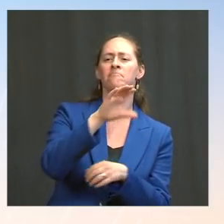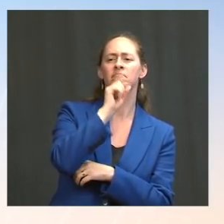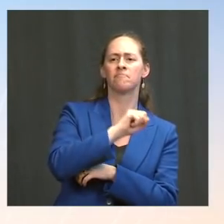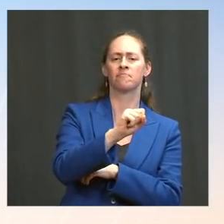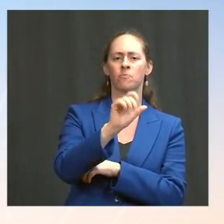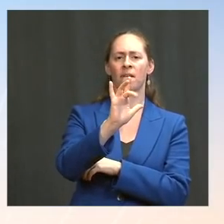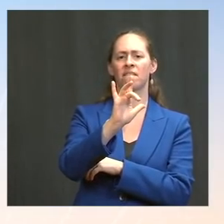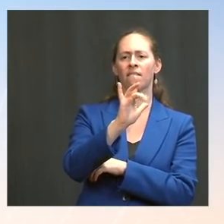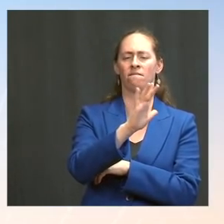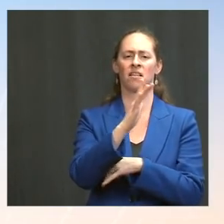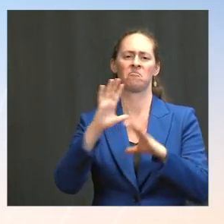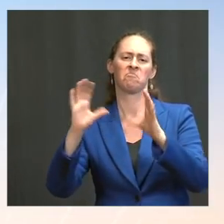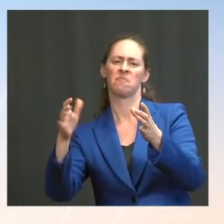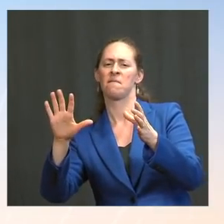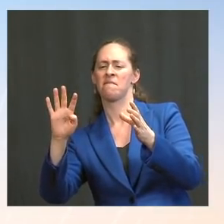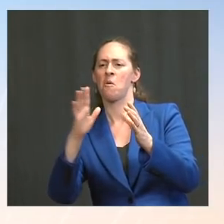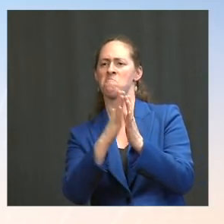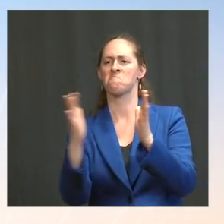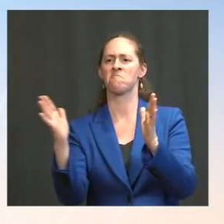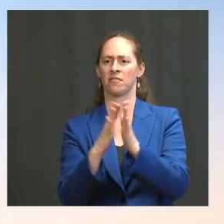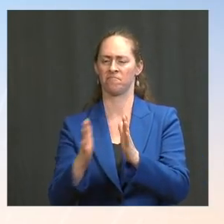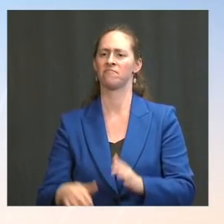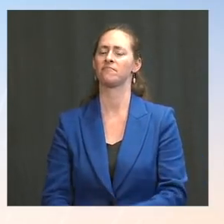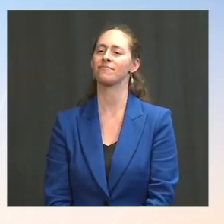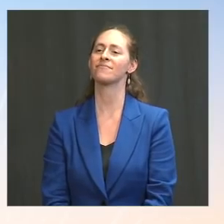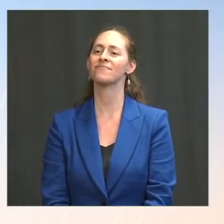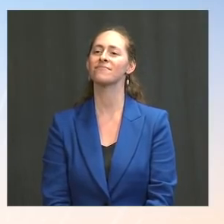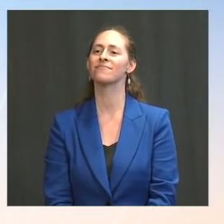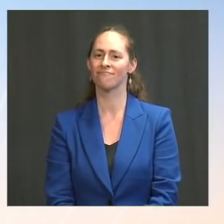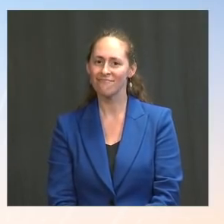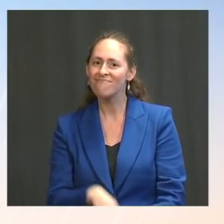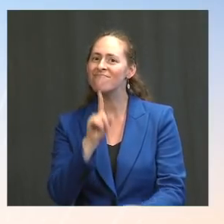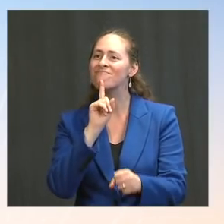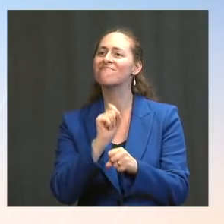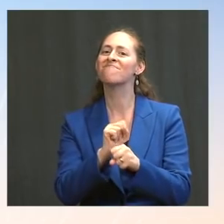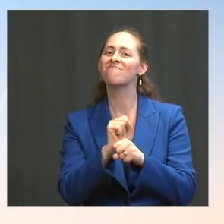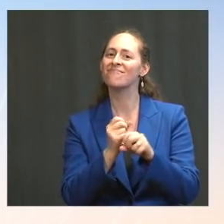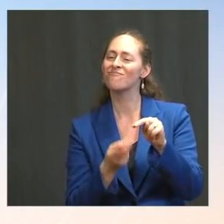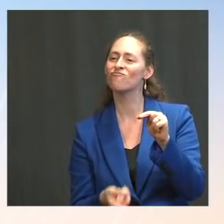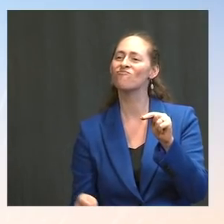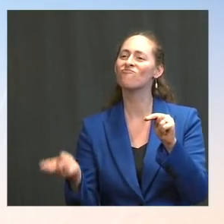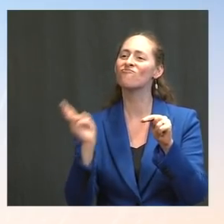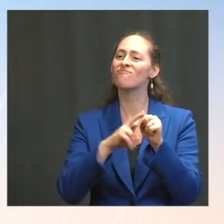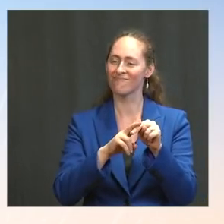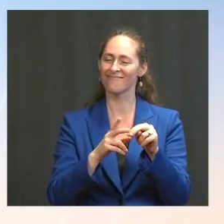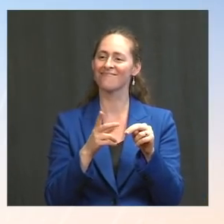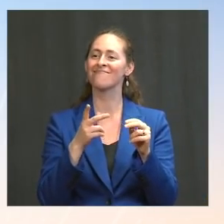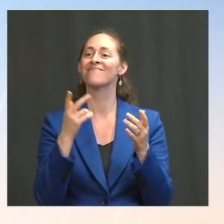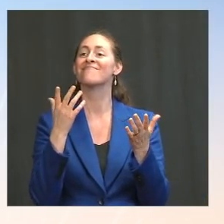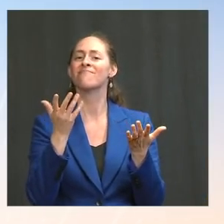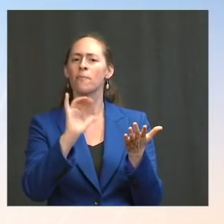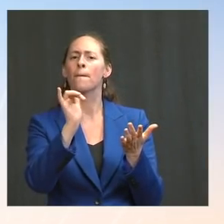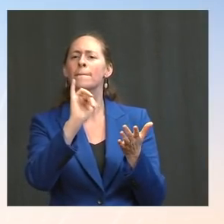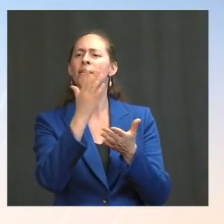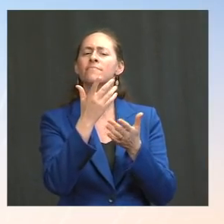And in the pandemic, certainly because of the -- some particular -- particularities around teenagers